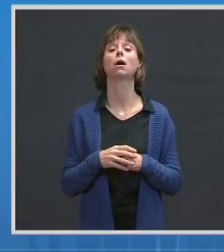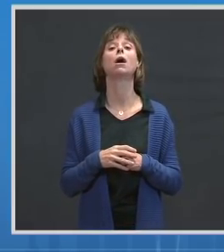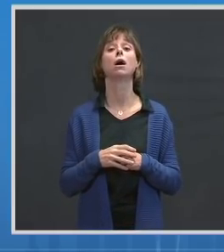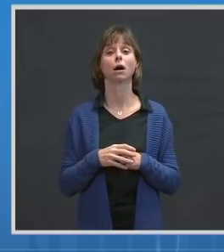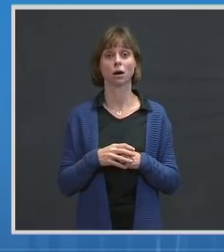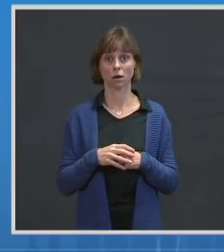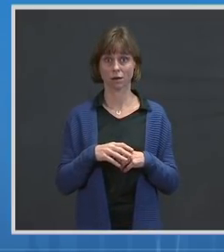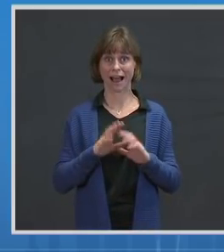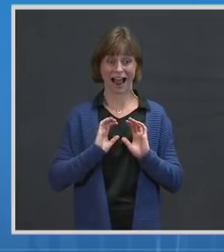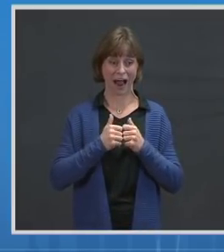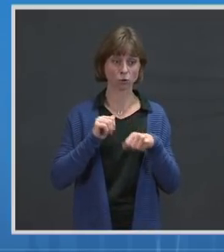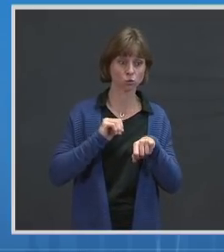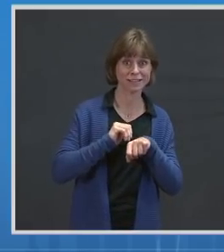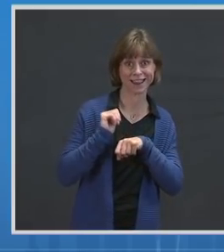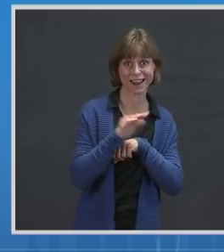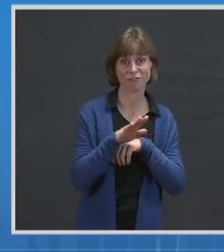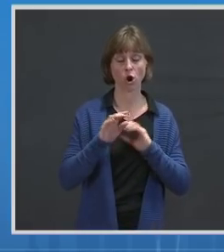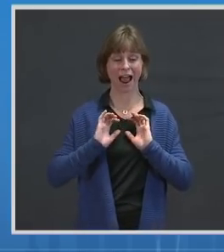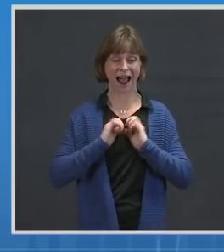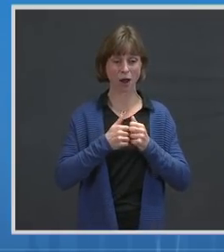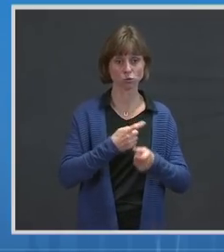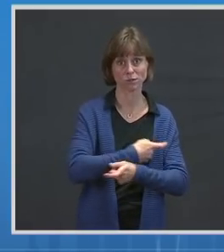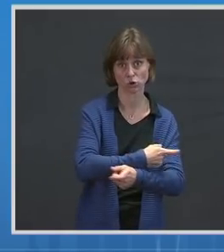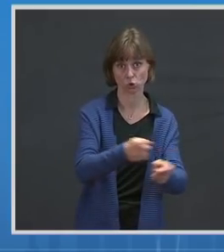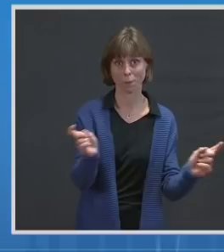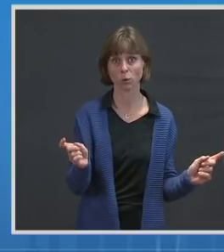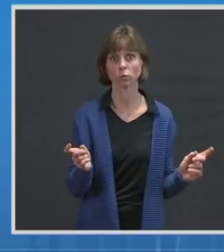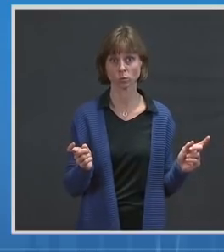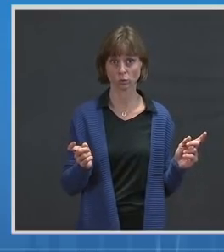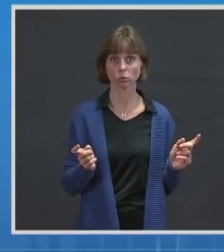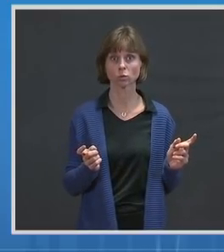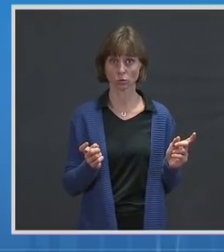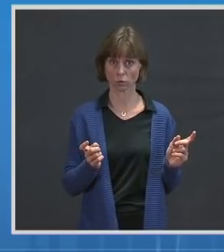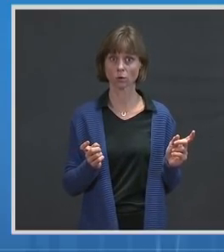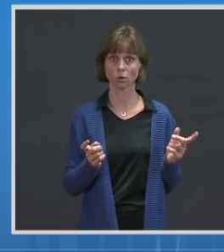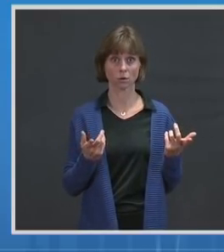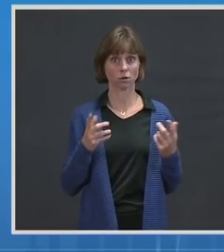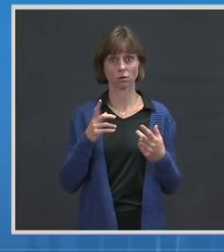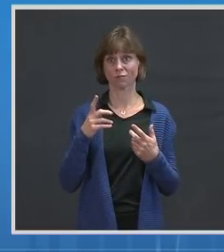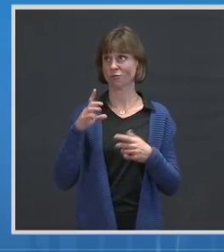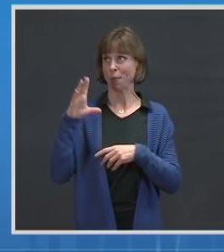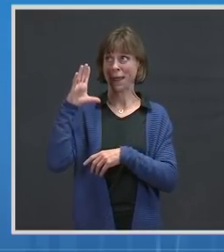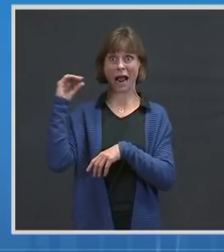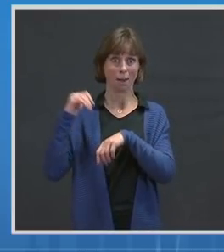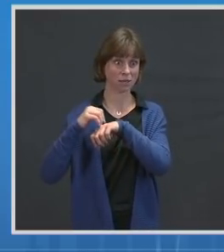and deliveries from the delivery companies and the distribution companies.